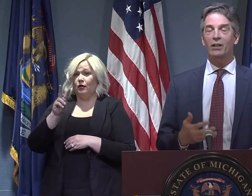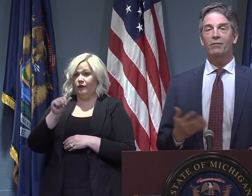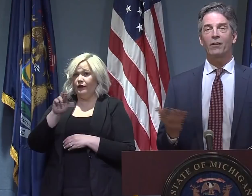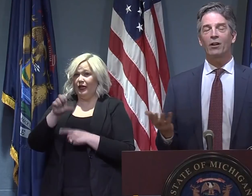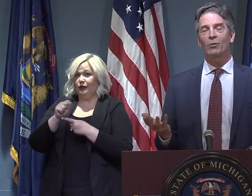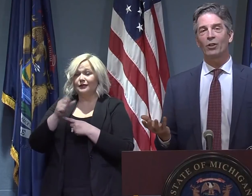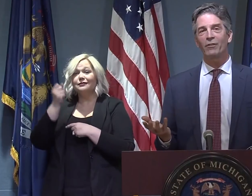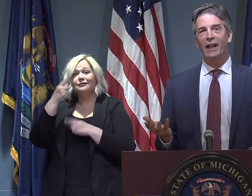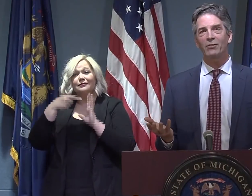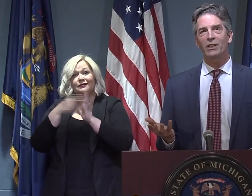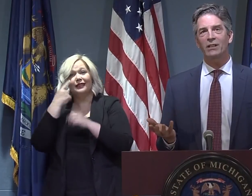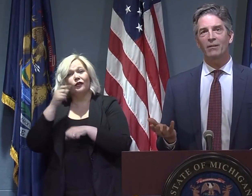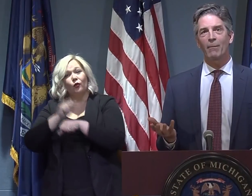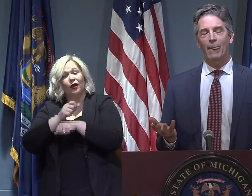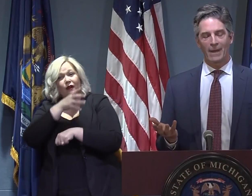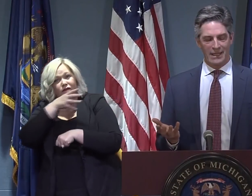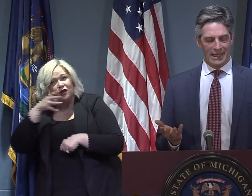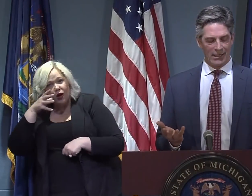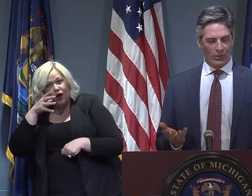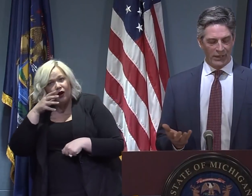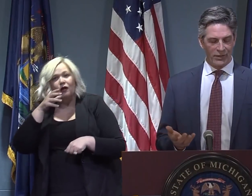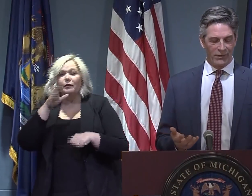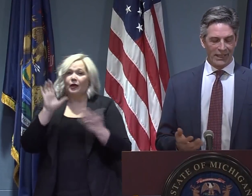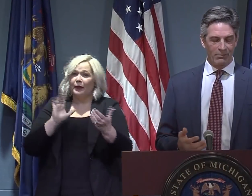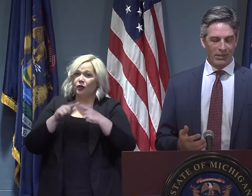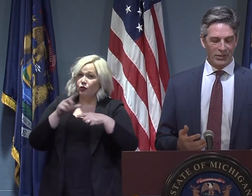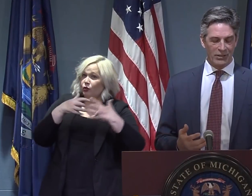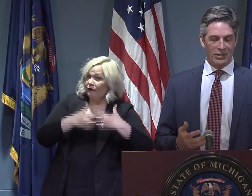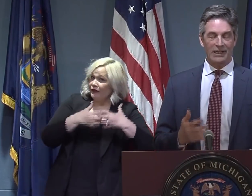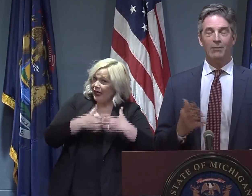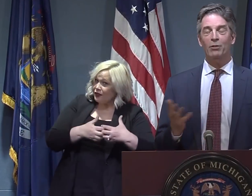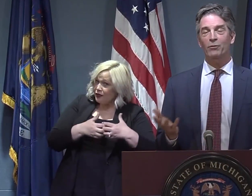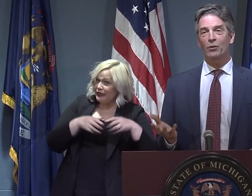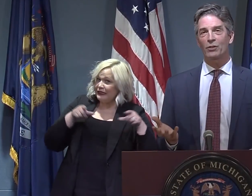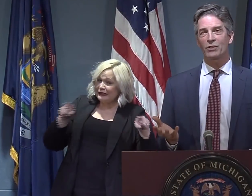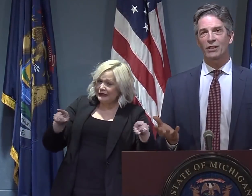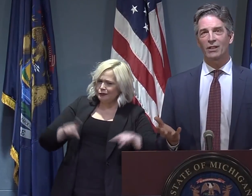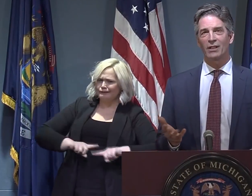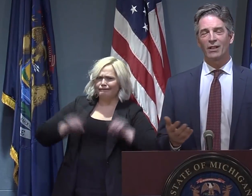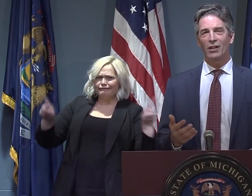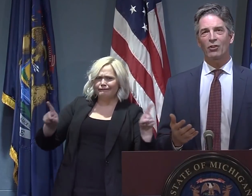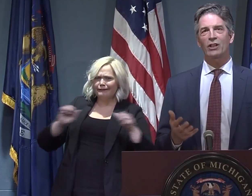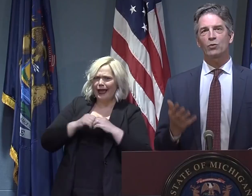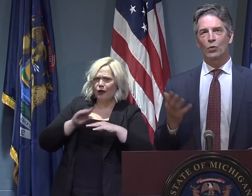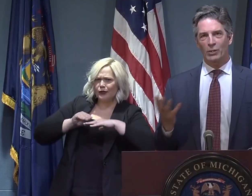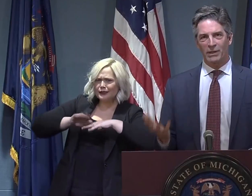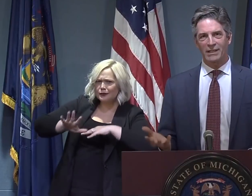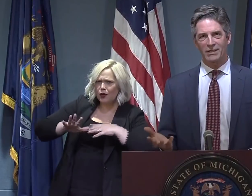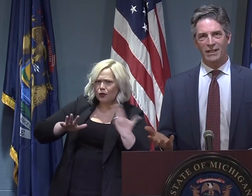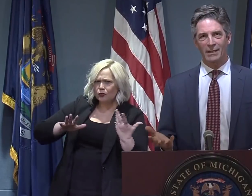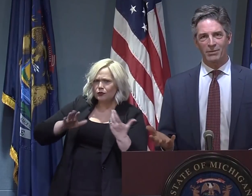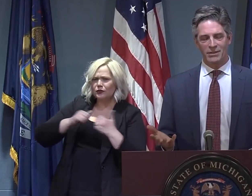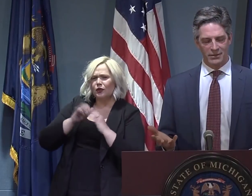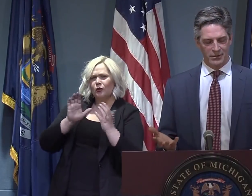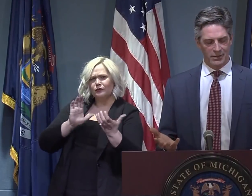SIMILARLY, BECAUSE THE RISK OF THE VIRUS IS DIFFERENT, FOR EXAMPLE, IF YOU WORK ON A FARM